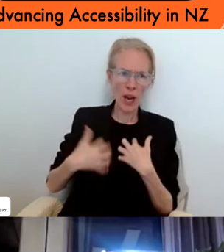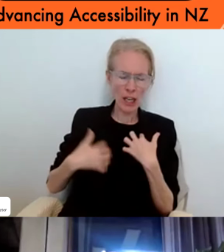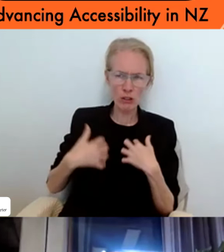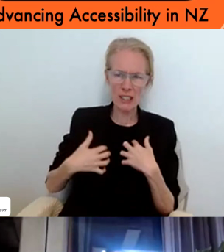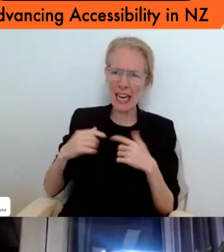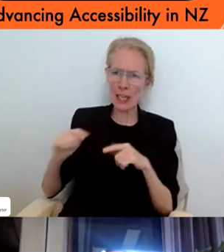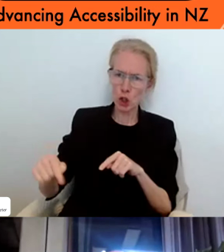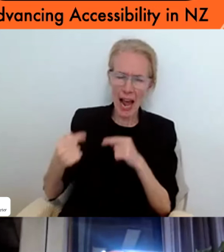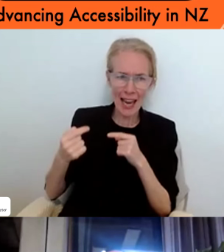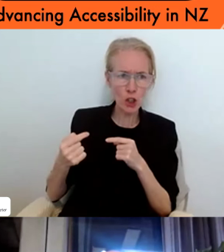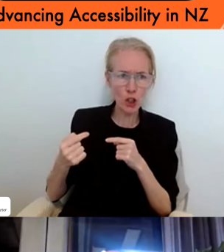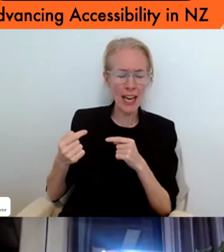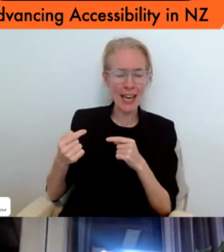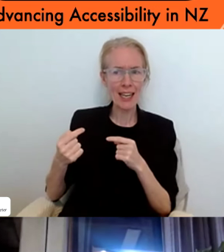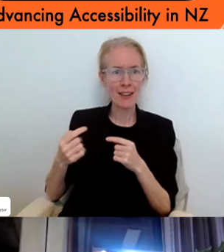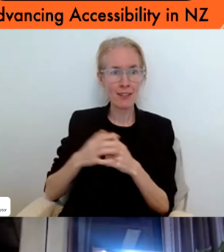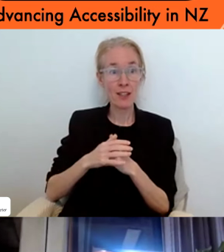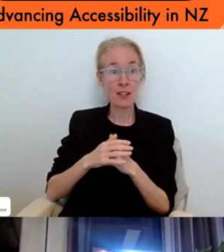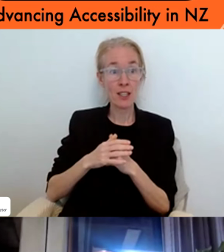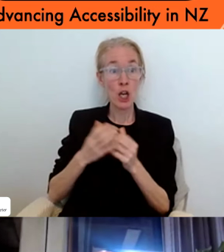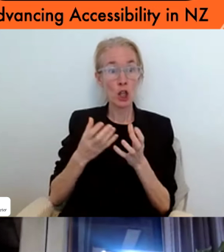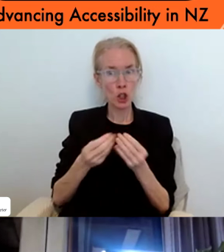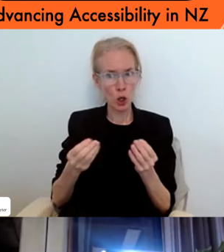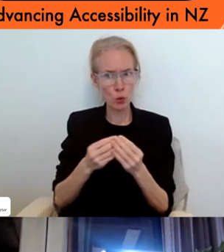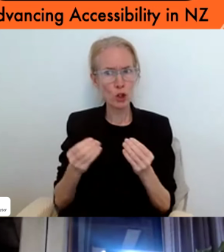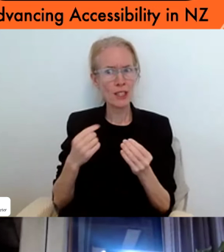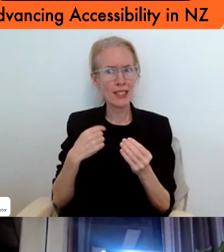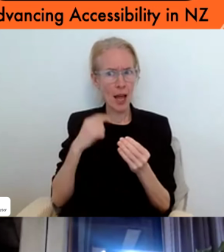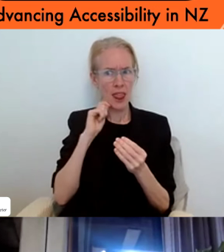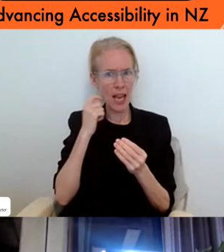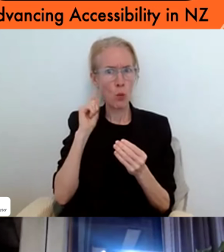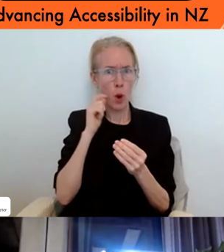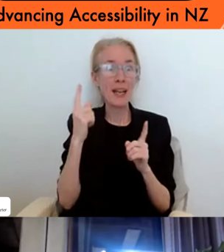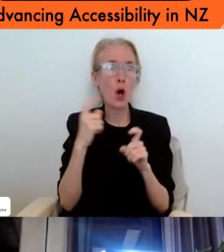answers as being quite complicated. It is something that is important